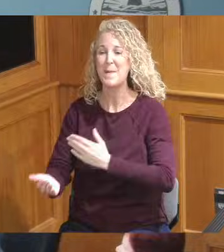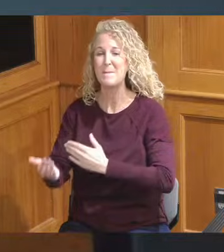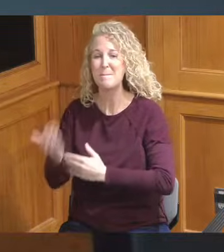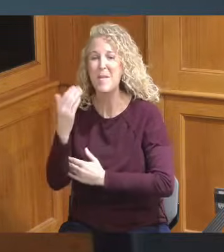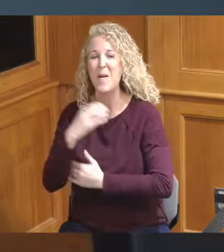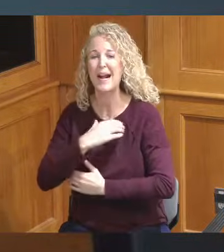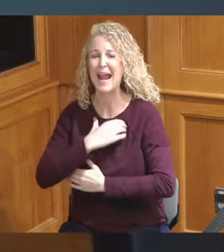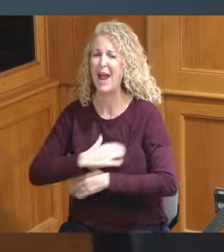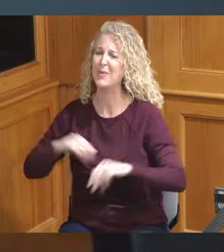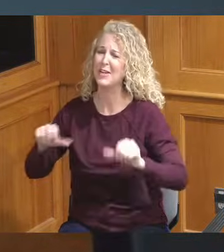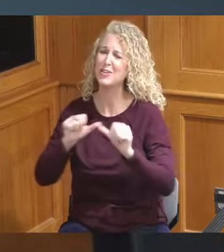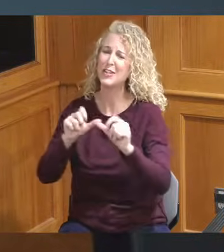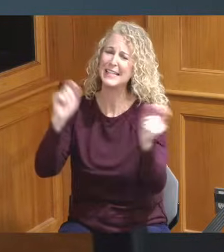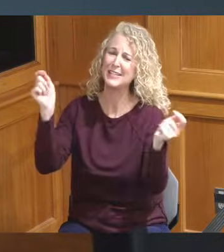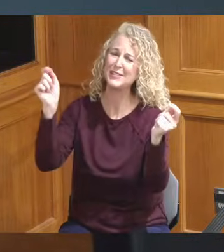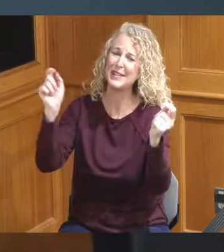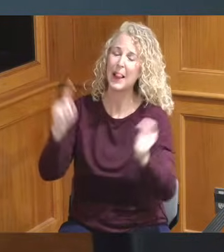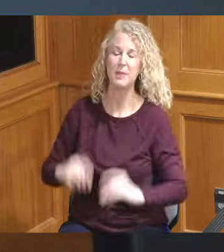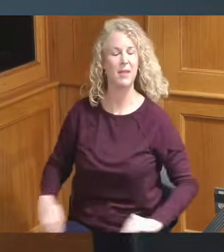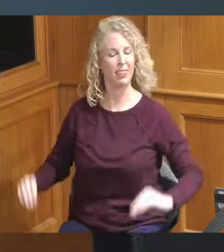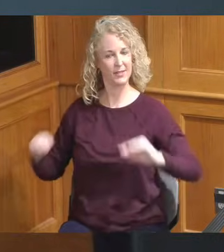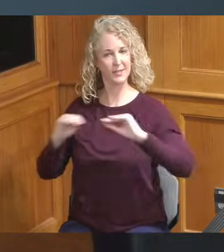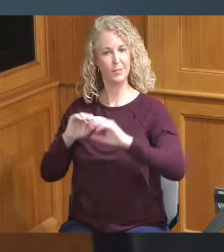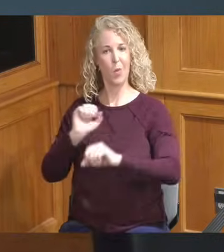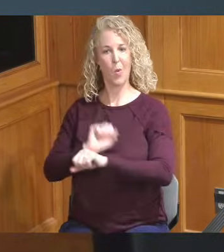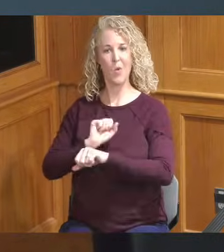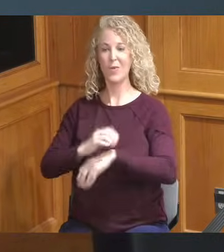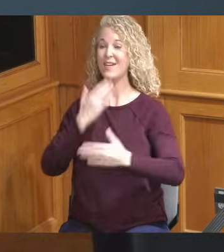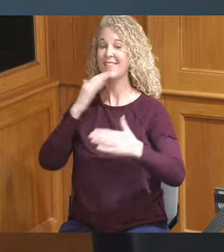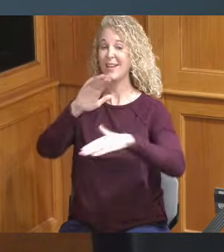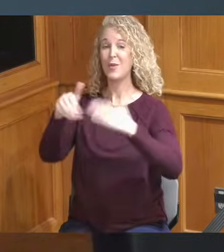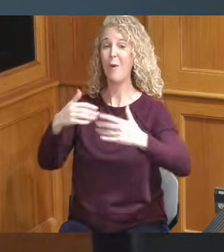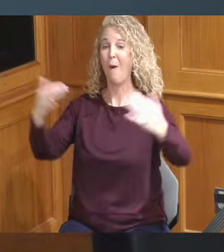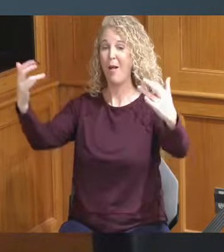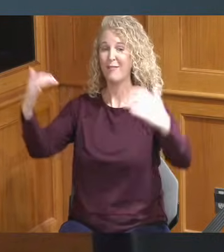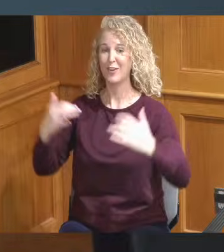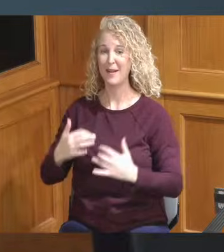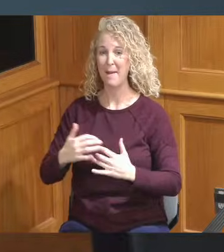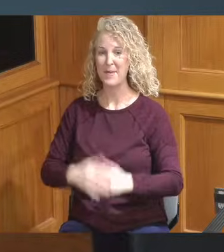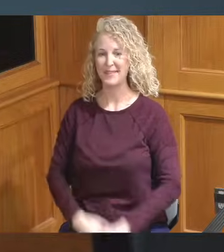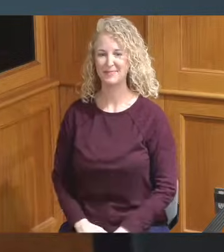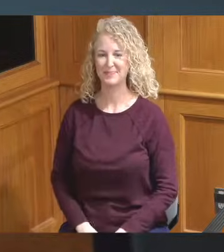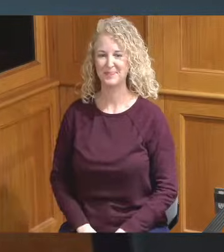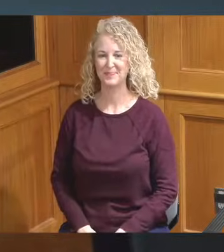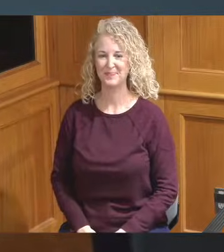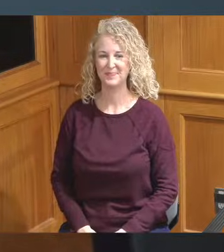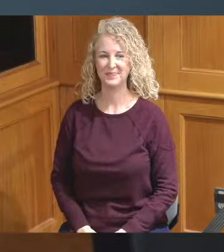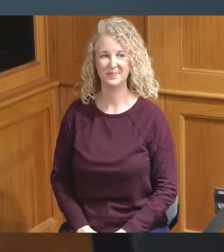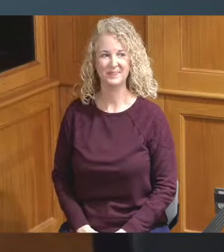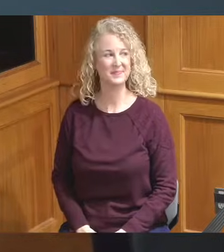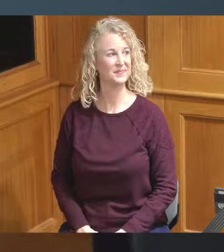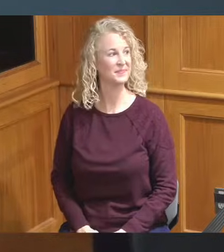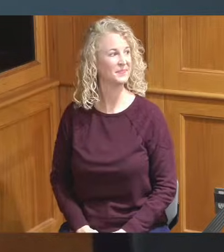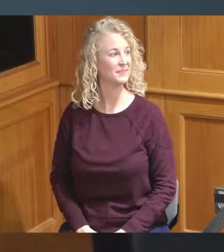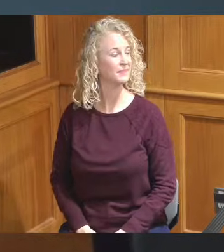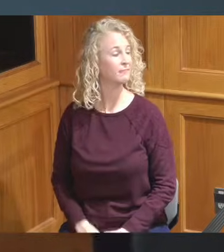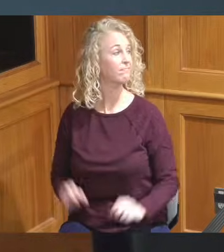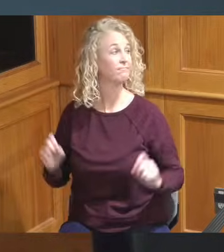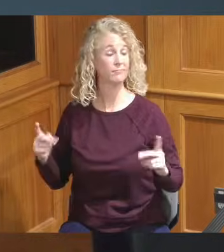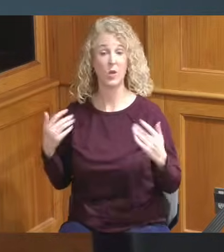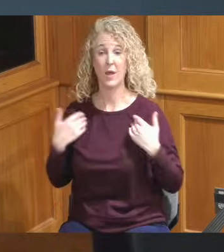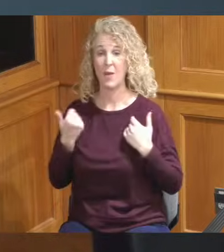but we have more work for the county. So, thank you all for coming. Okay. Um, do we have any